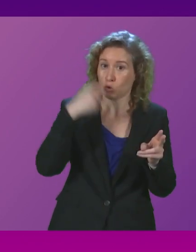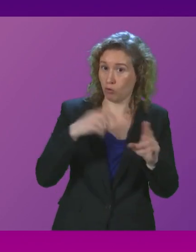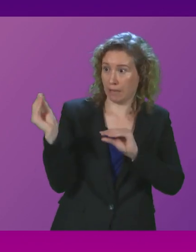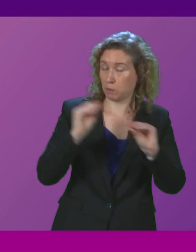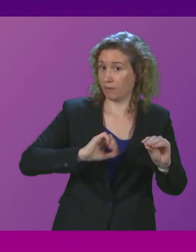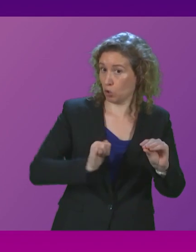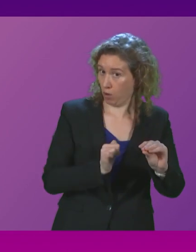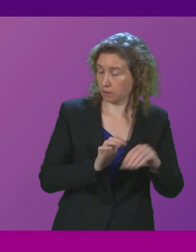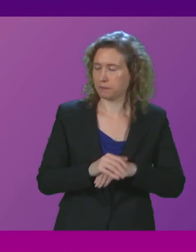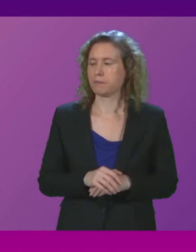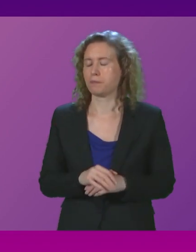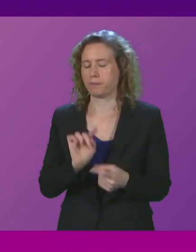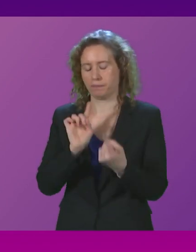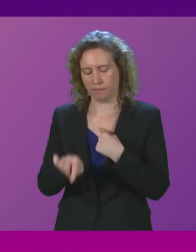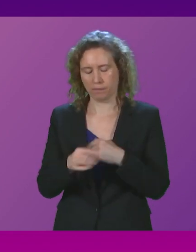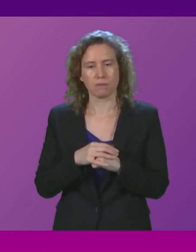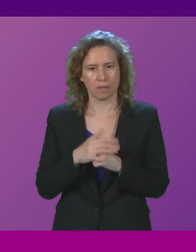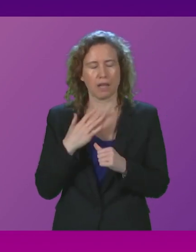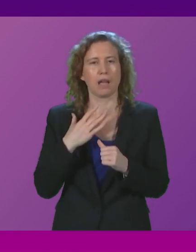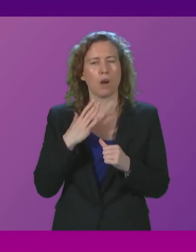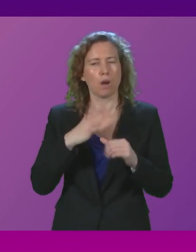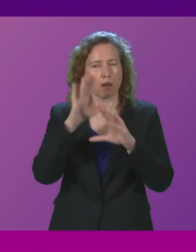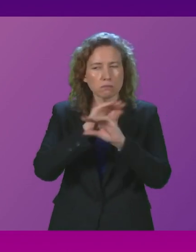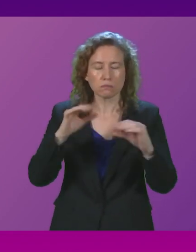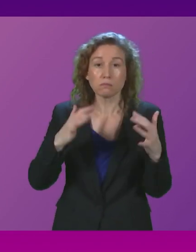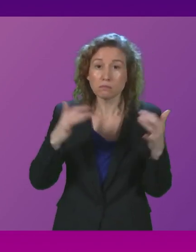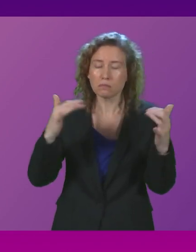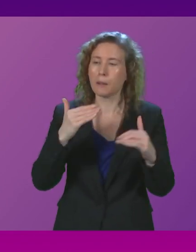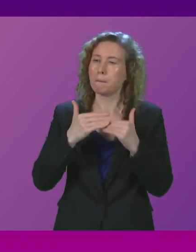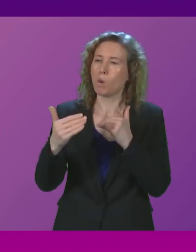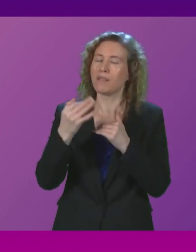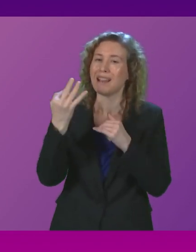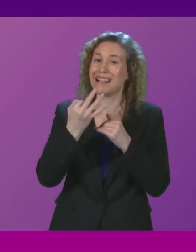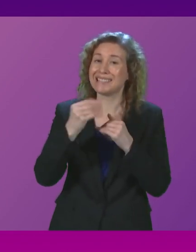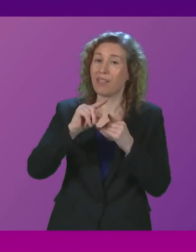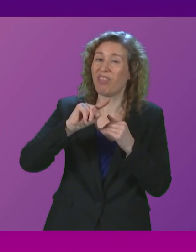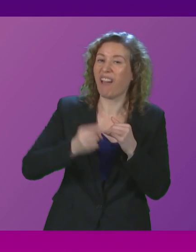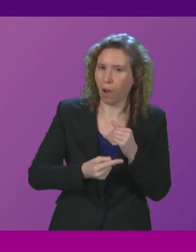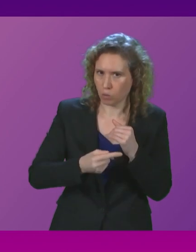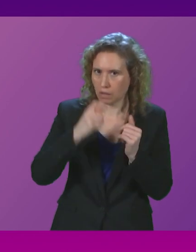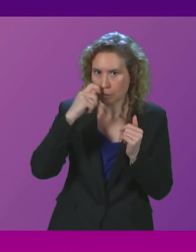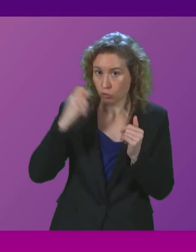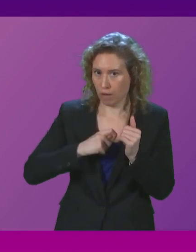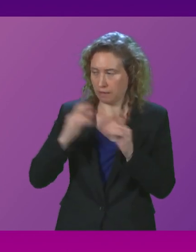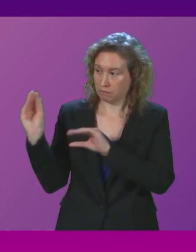First, I report to the Parliament that more than 18,000 displaced Ukrainians are currently